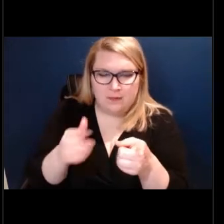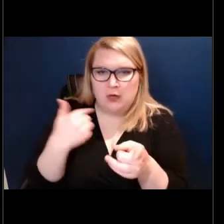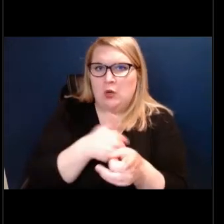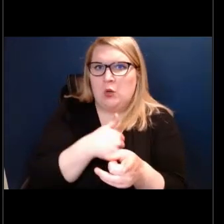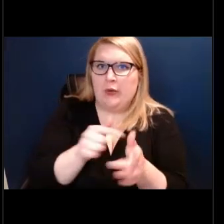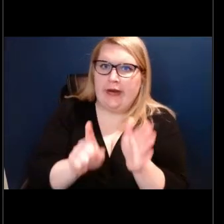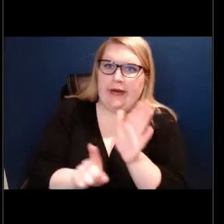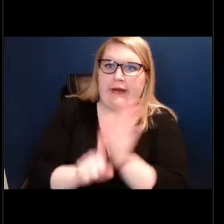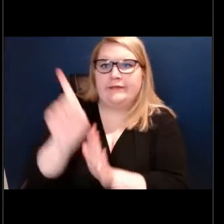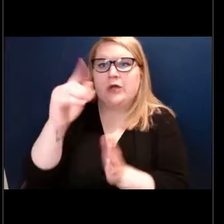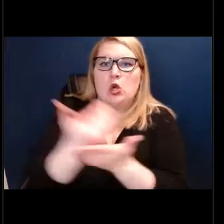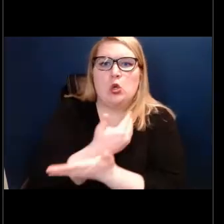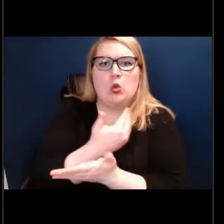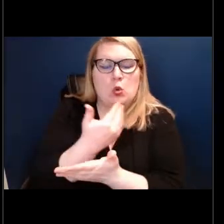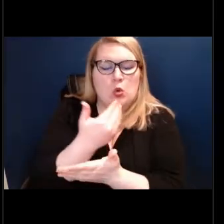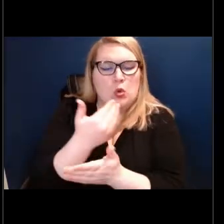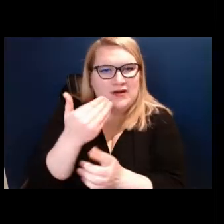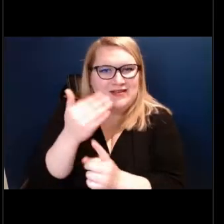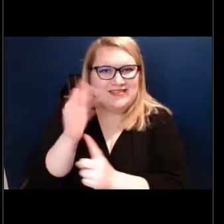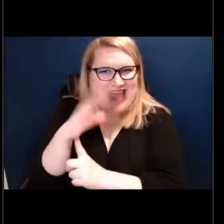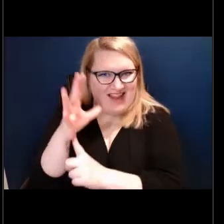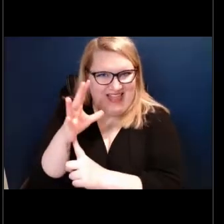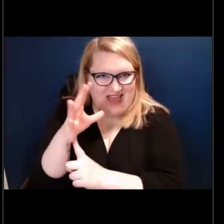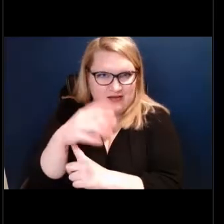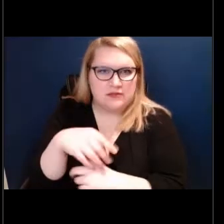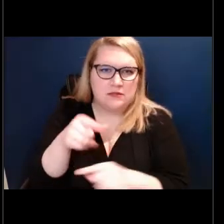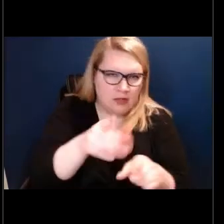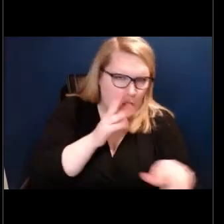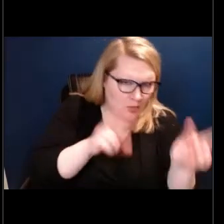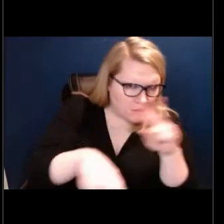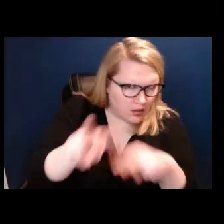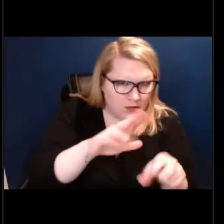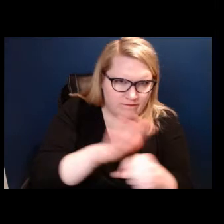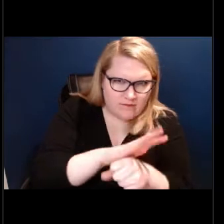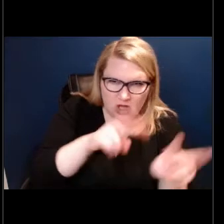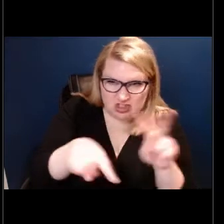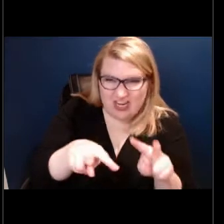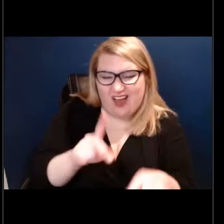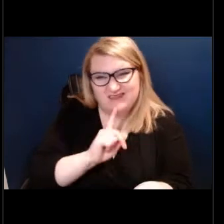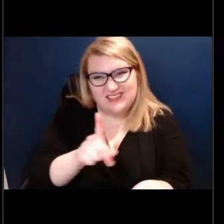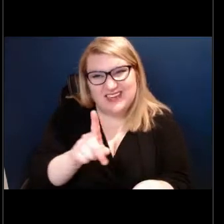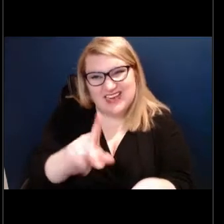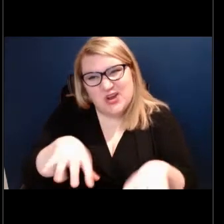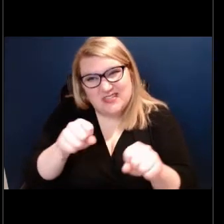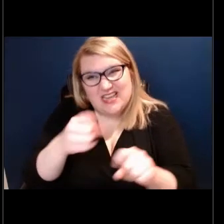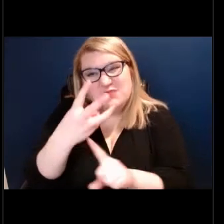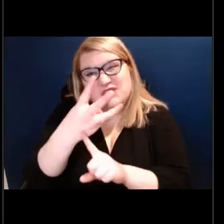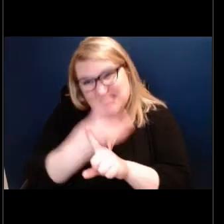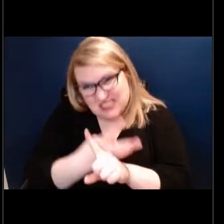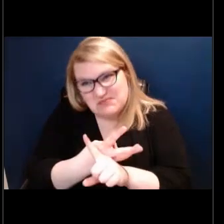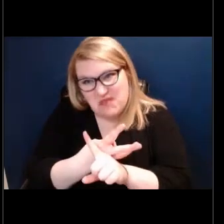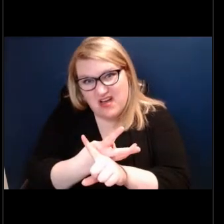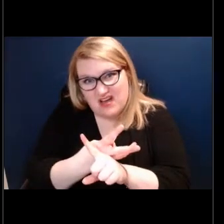and they will take over and they'll do the final checkout. Usually it takes us several months to six months to do that. And of course on the bottom left,